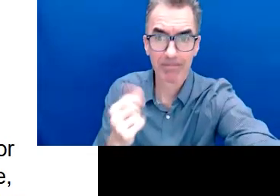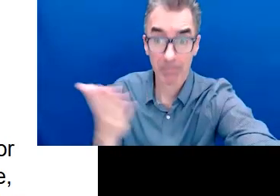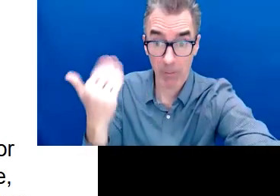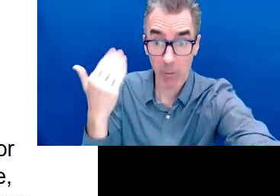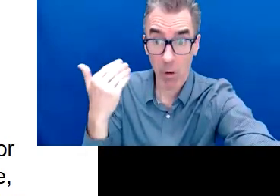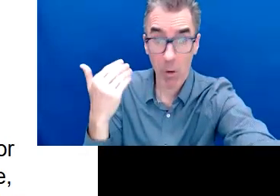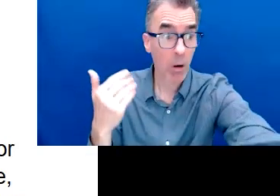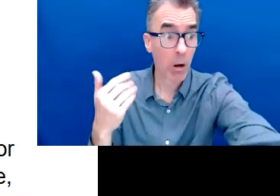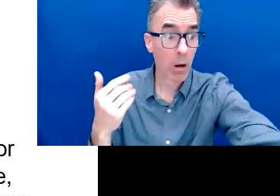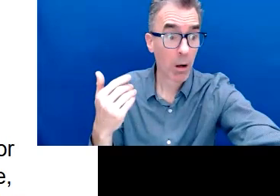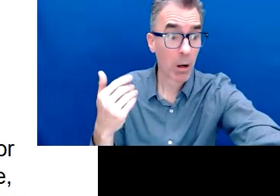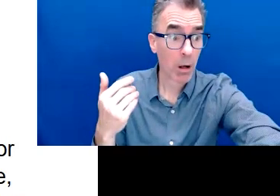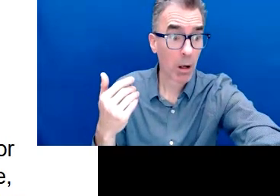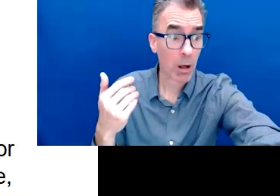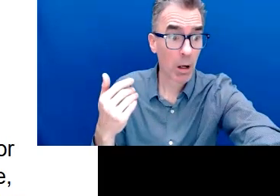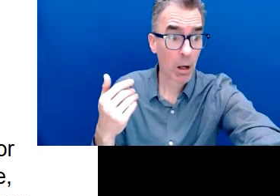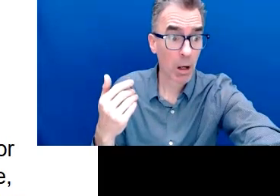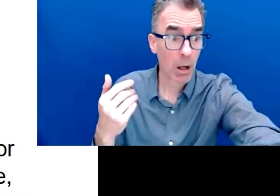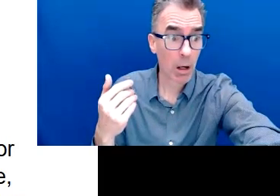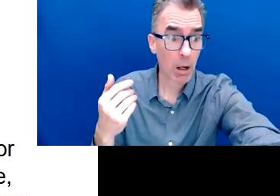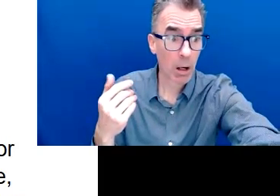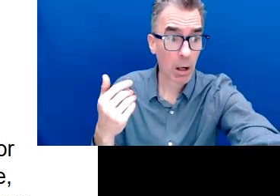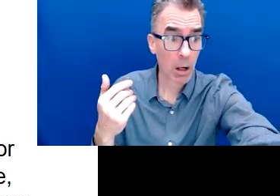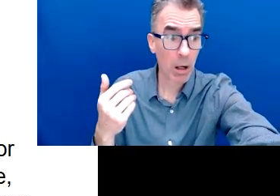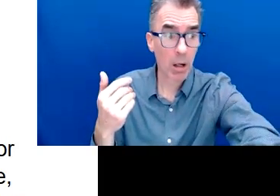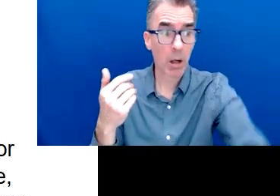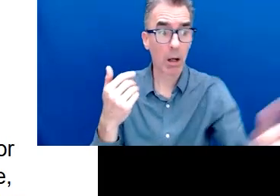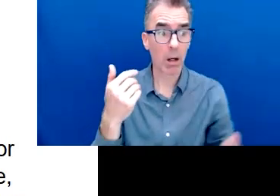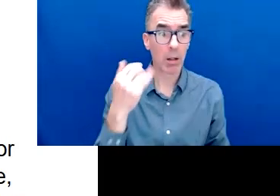So if you think that your course should have,